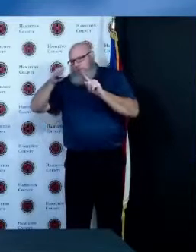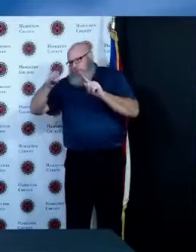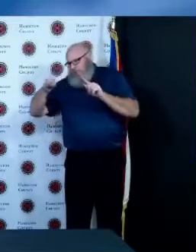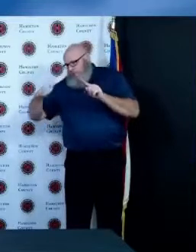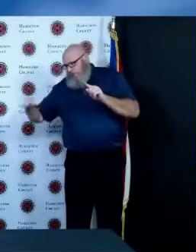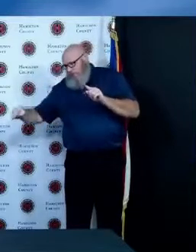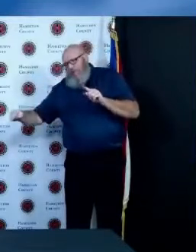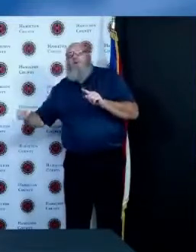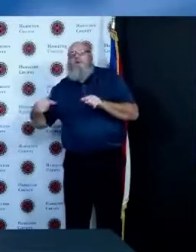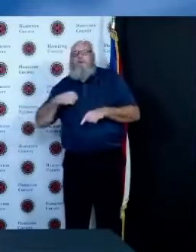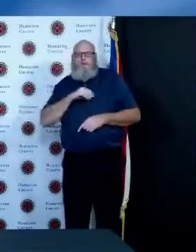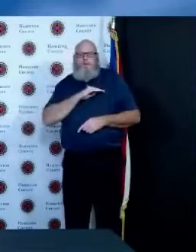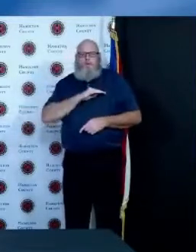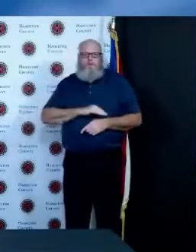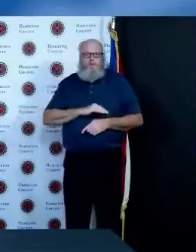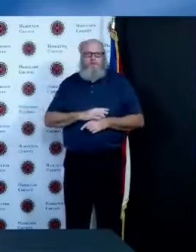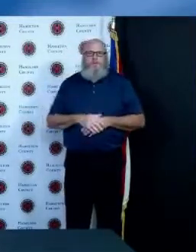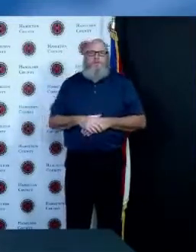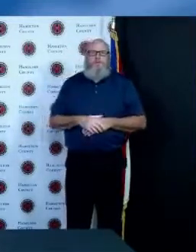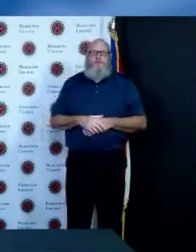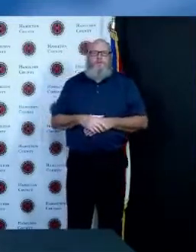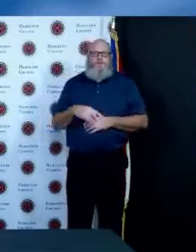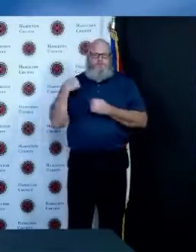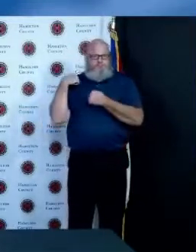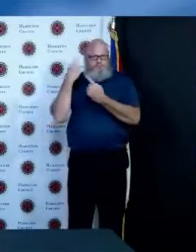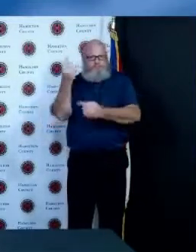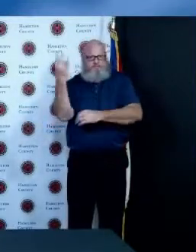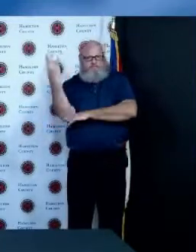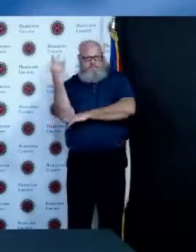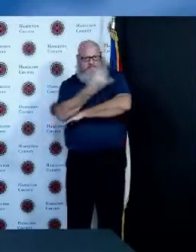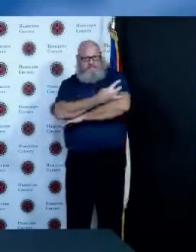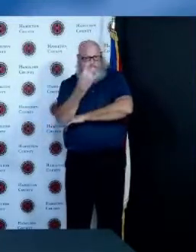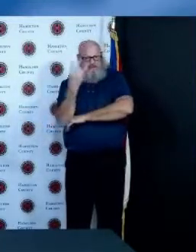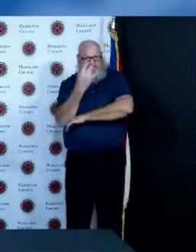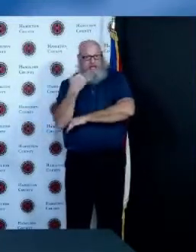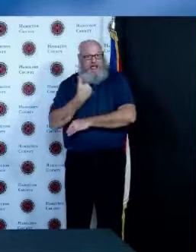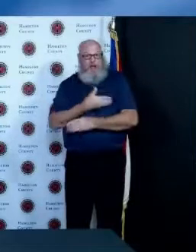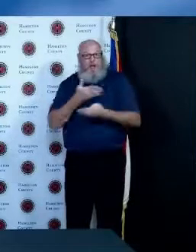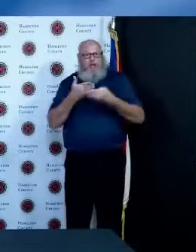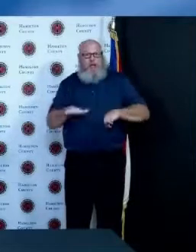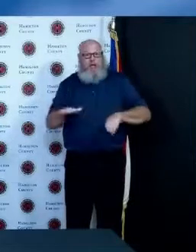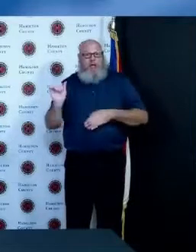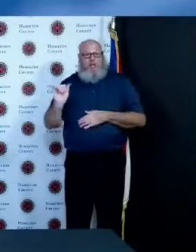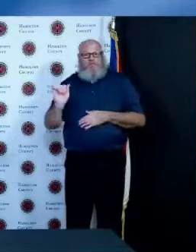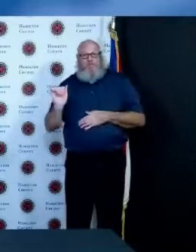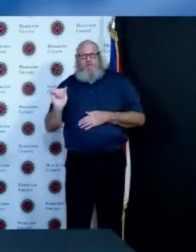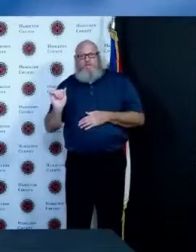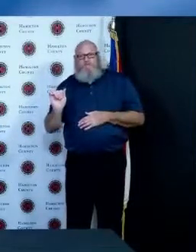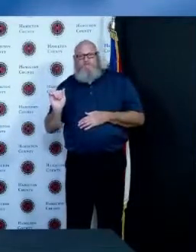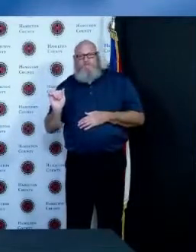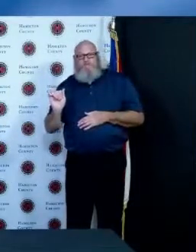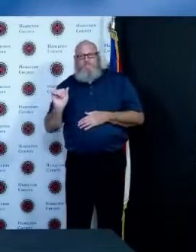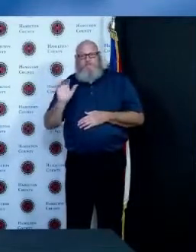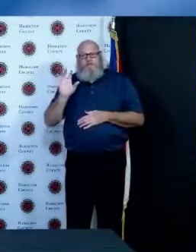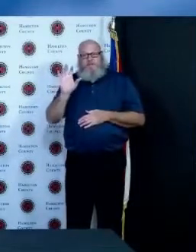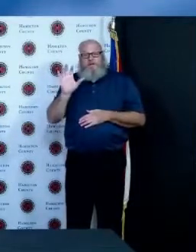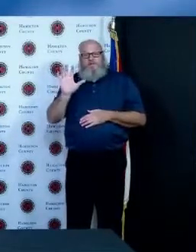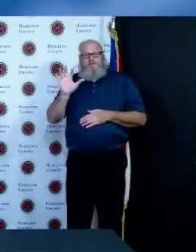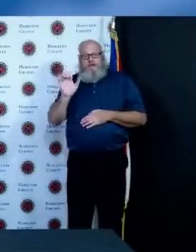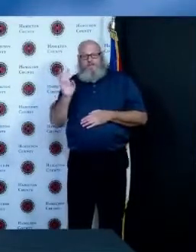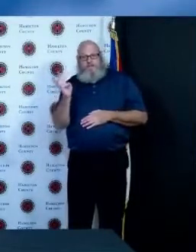our case average per day was 569 cases December 10th that week we had 716 cases per day so